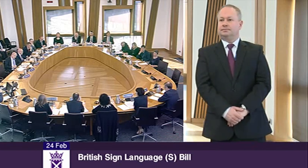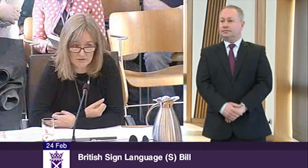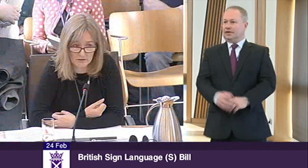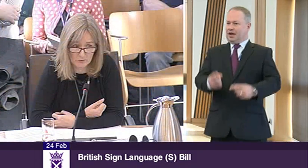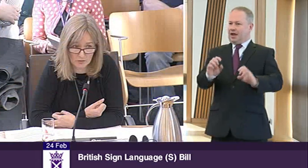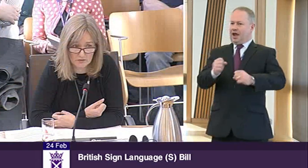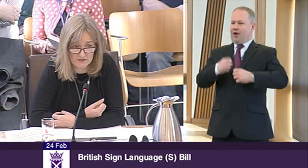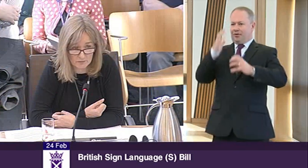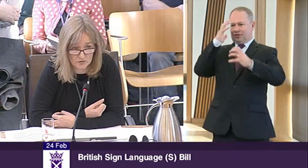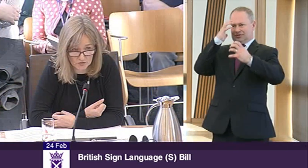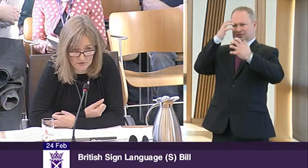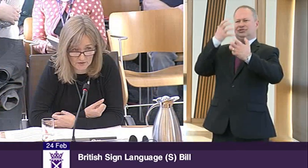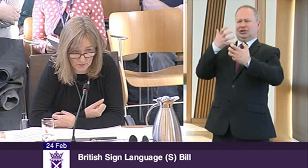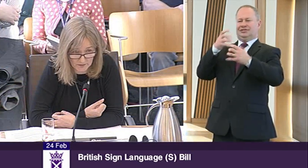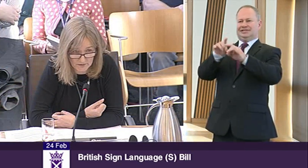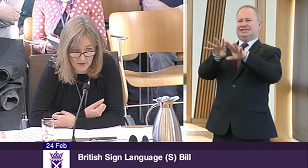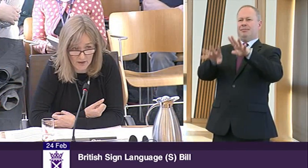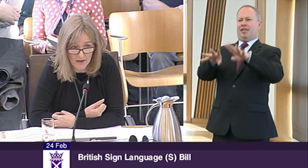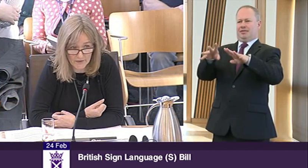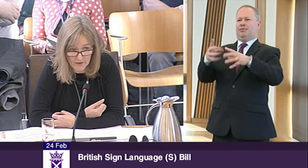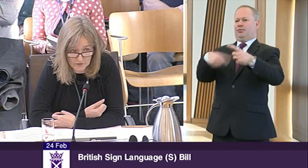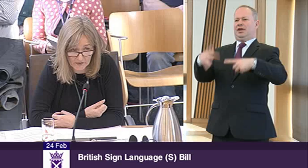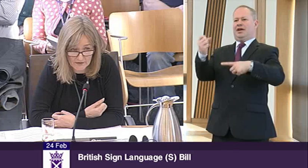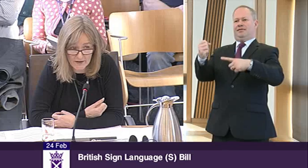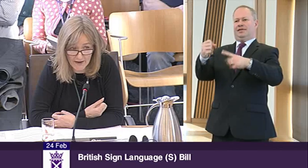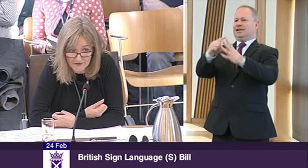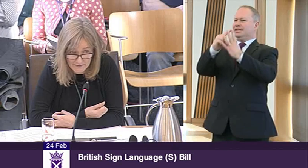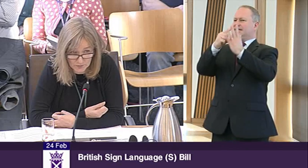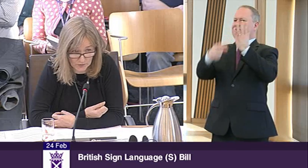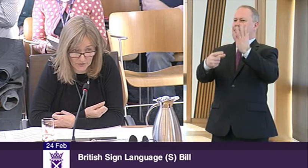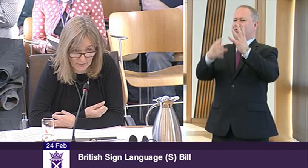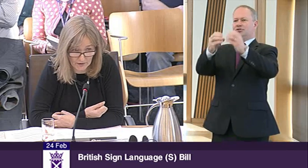position that we have access to funding, called the disabled students allowance, which provides